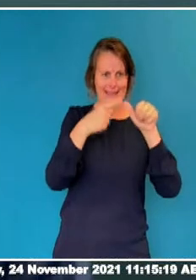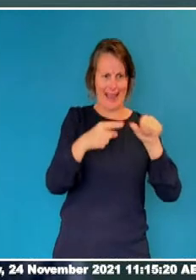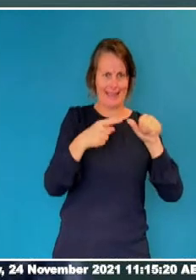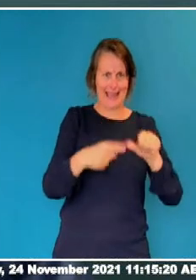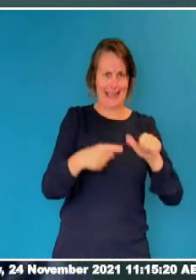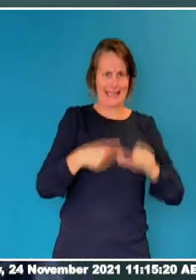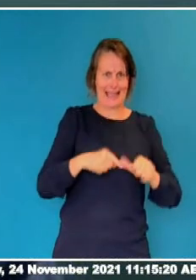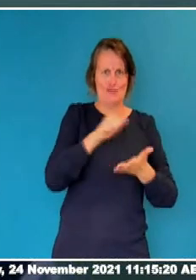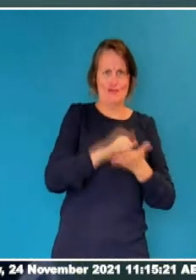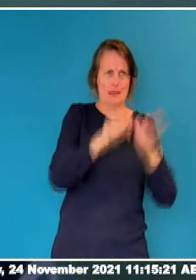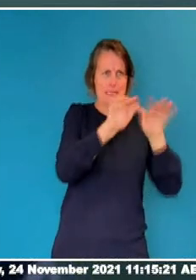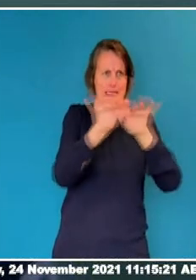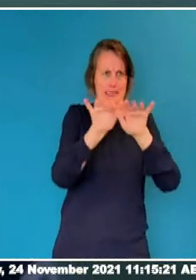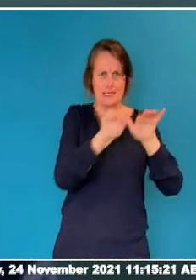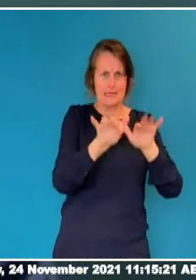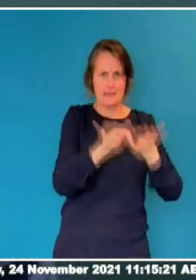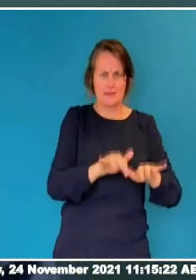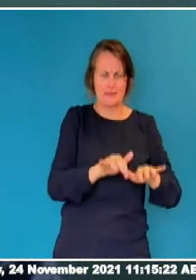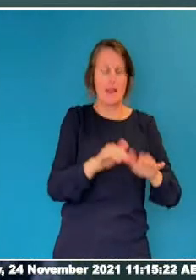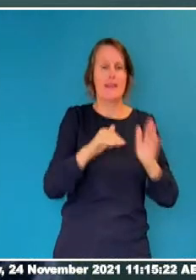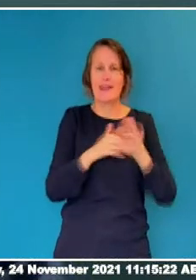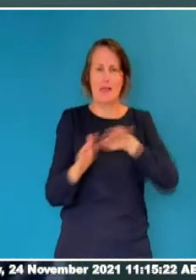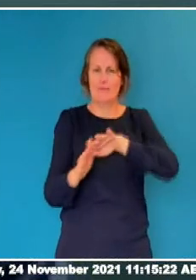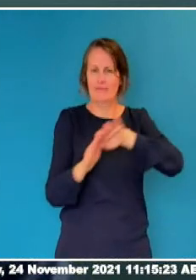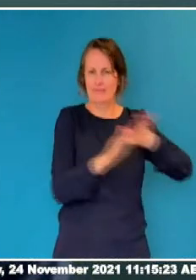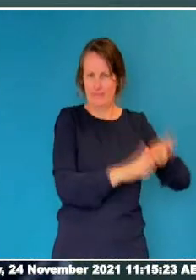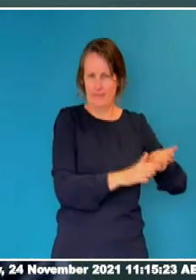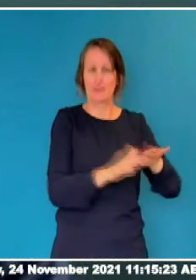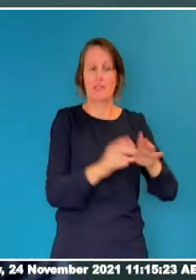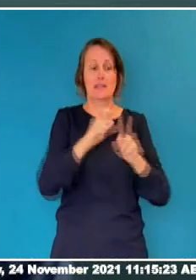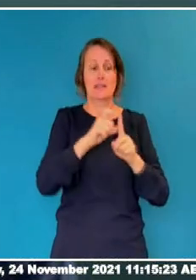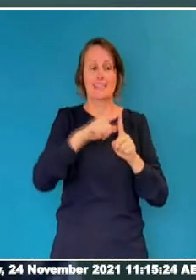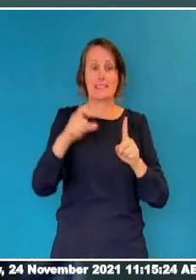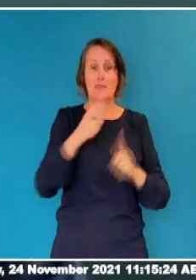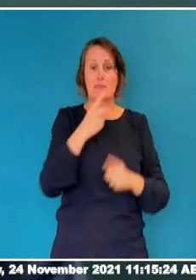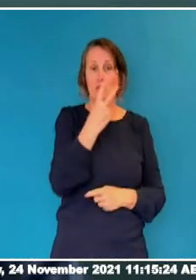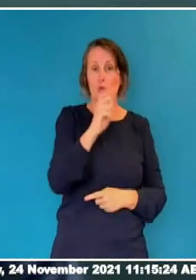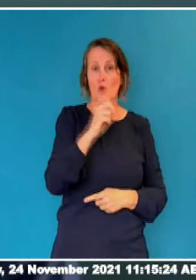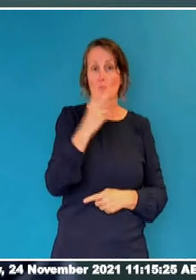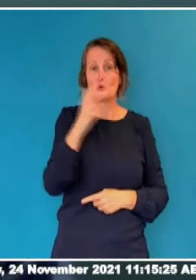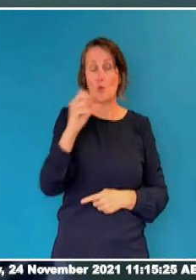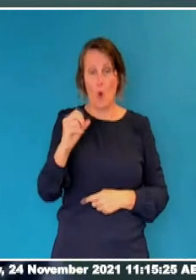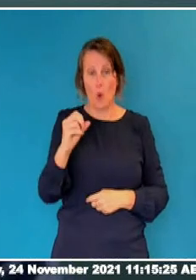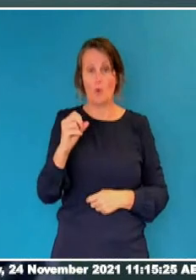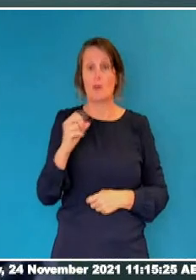We have now moved to a new online platform from DecemberÂ 2020 which only takes 3 minutes